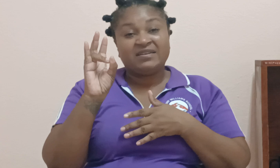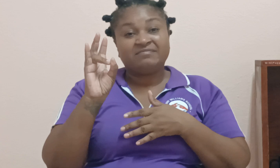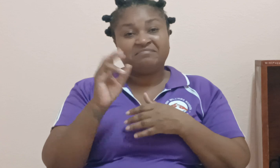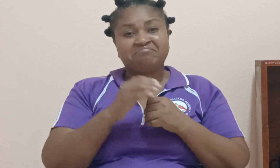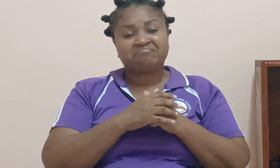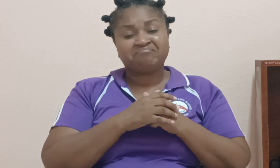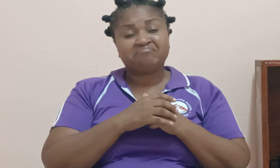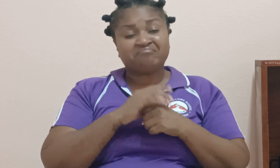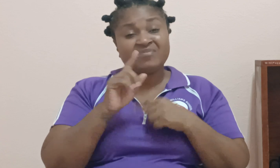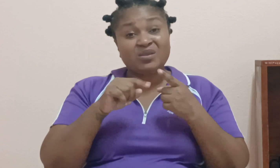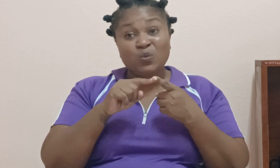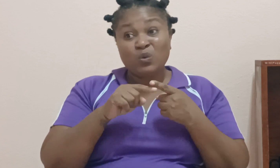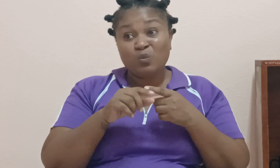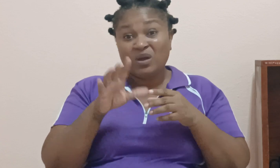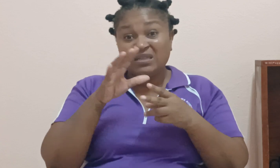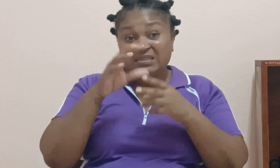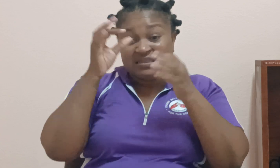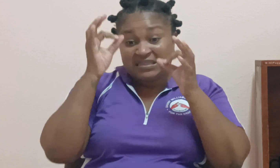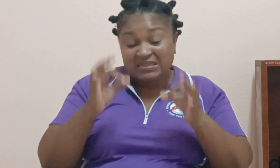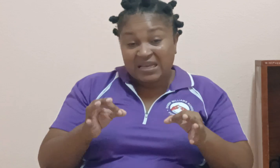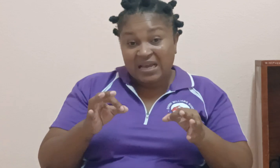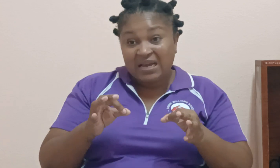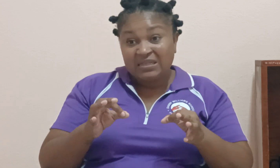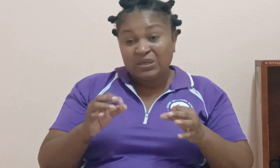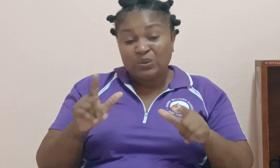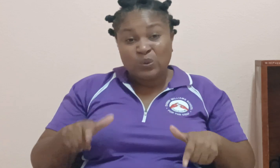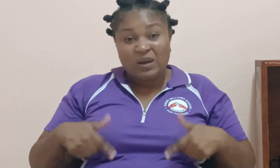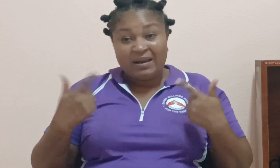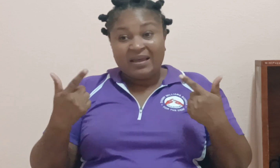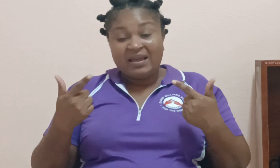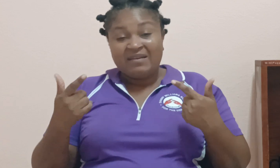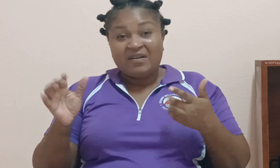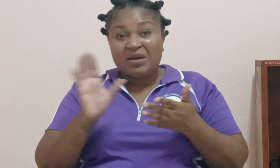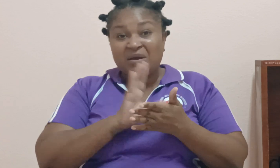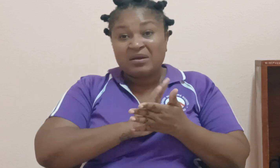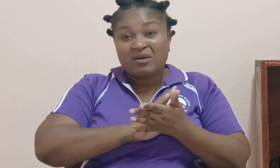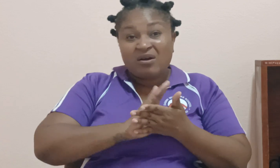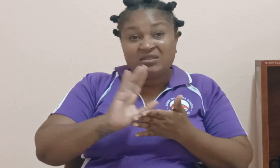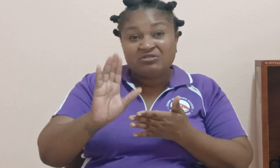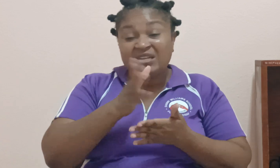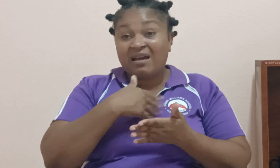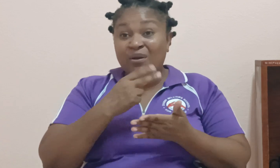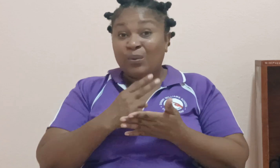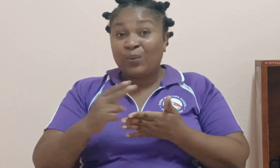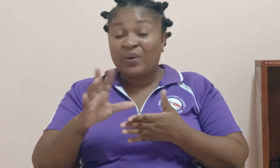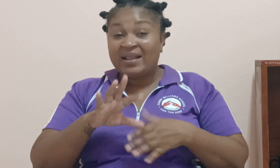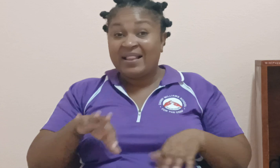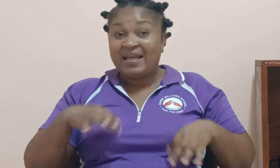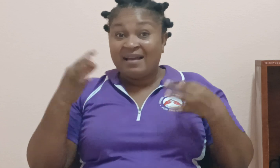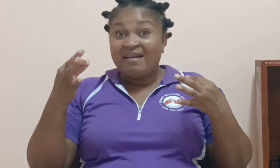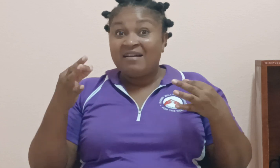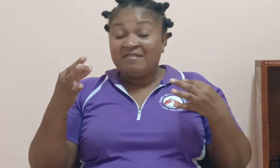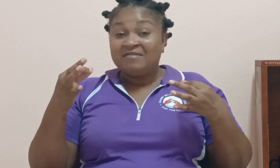When we choose to live consecrated and holy lives